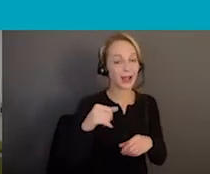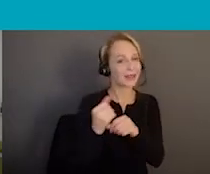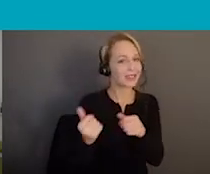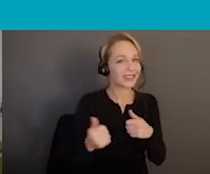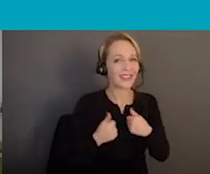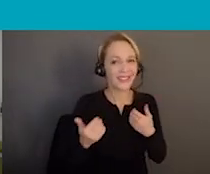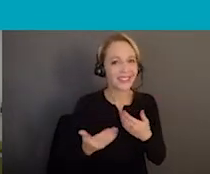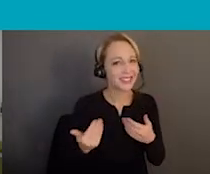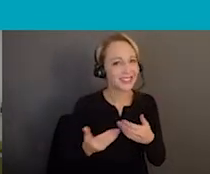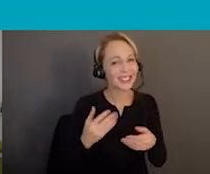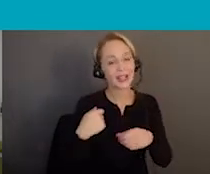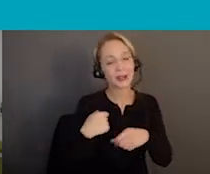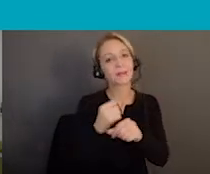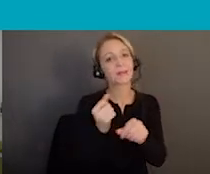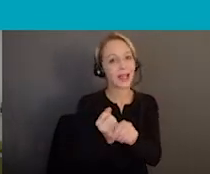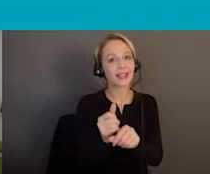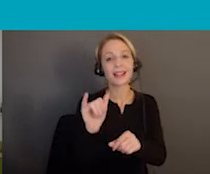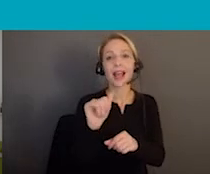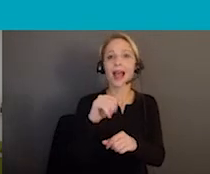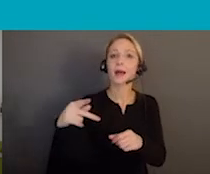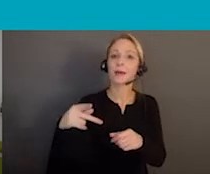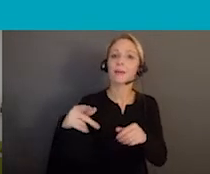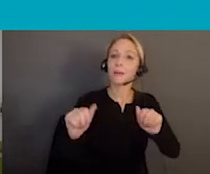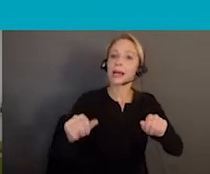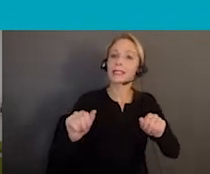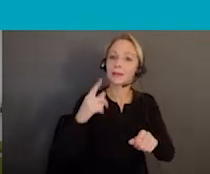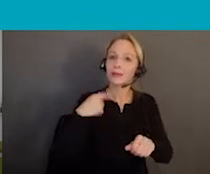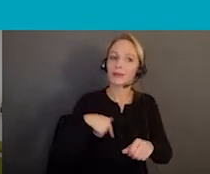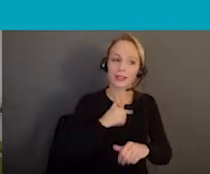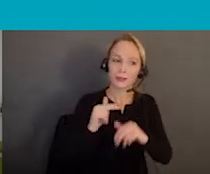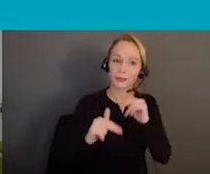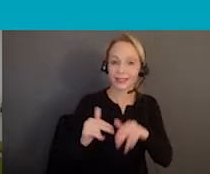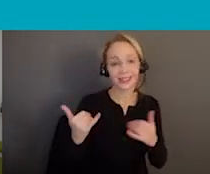WITH THE API THERE AND MAKING IT POSSIBLE TO BUILD.